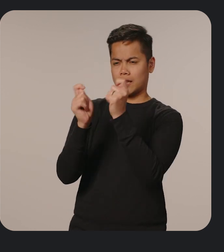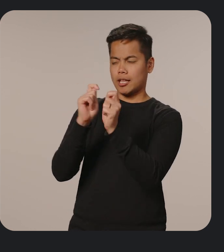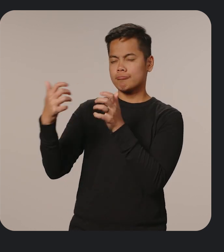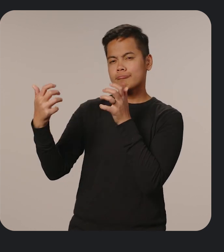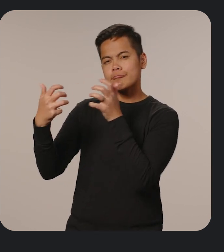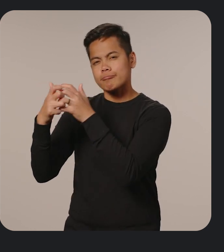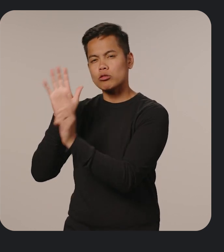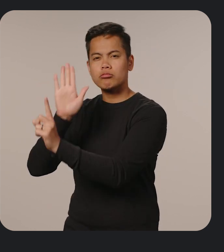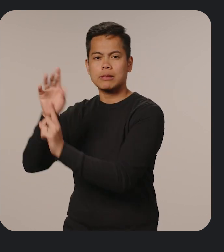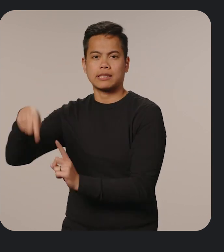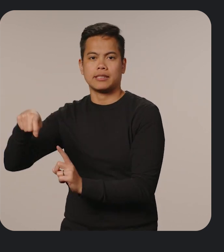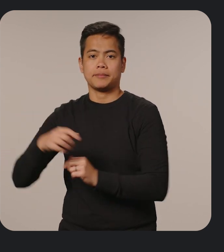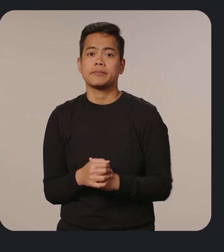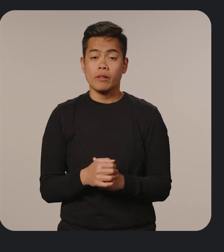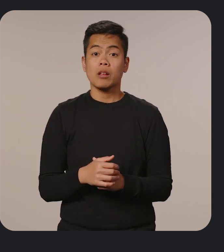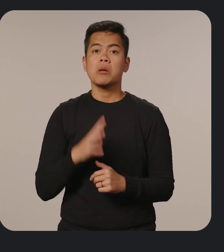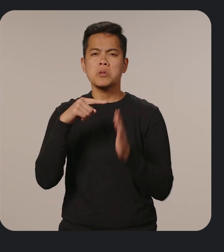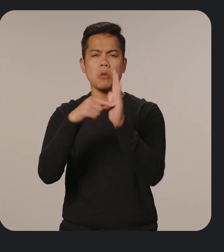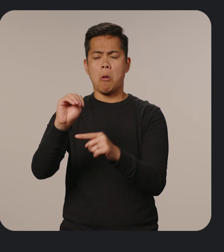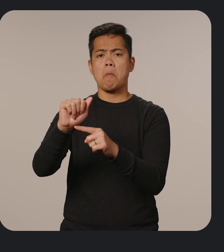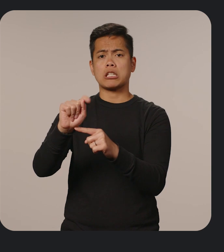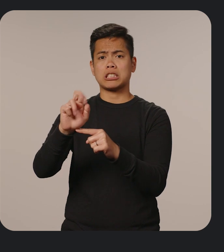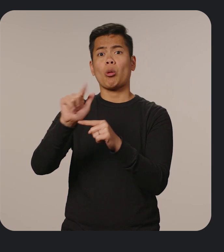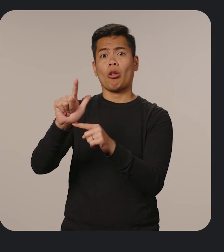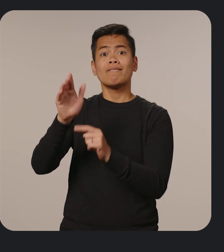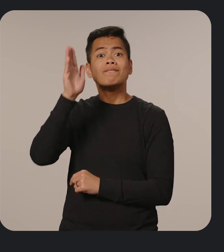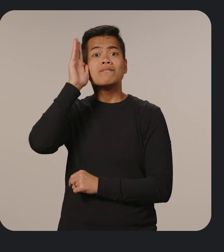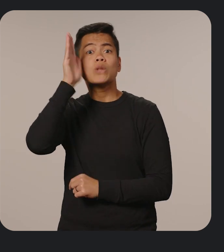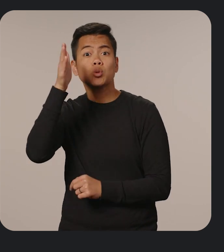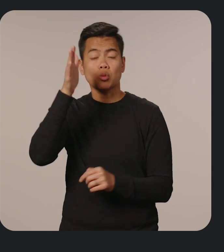we've created a short film that I'm super excited to share with all of you today.